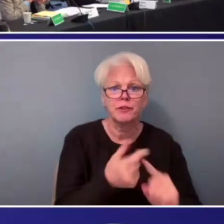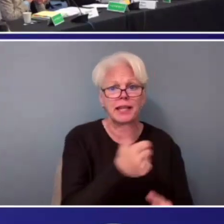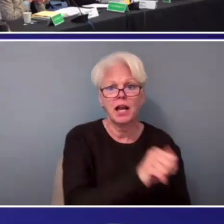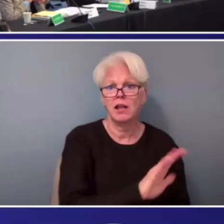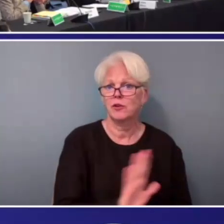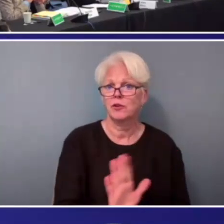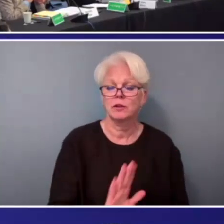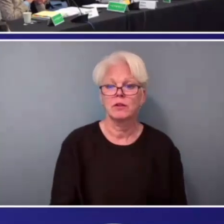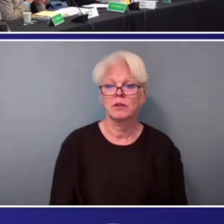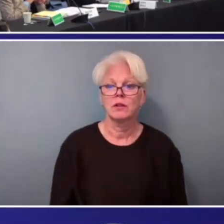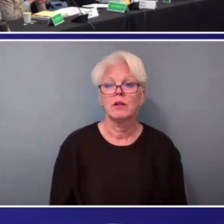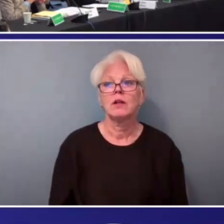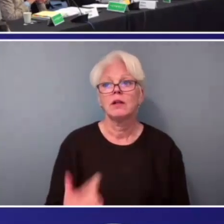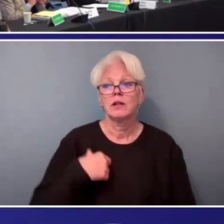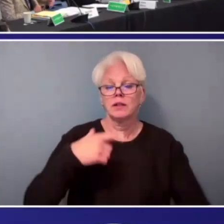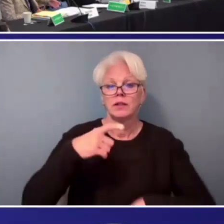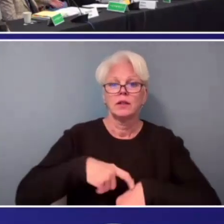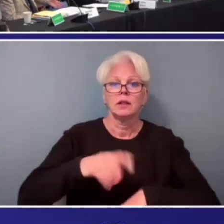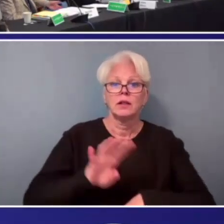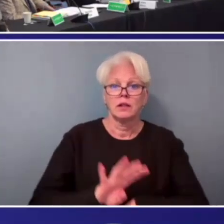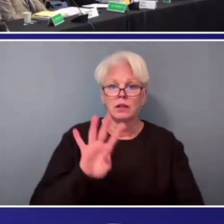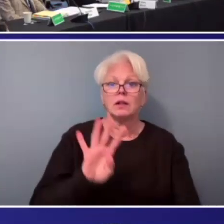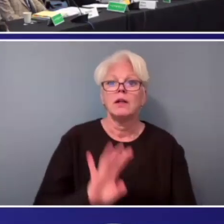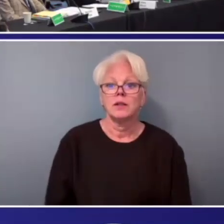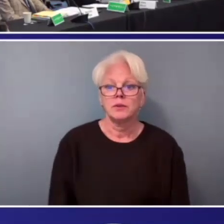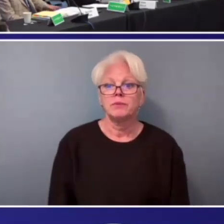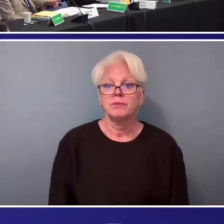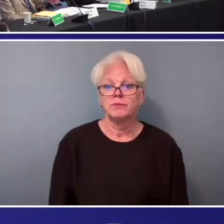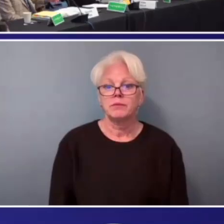We are at time, Jeff, Tamy.